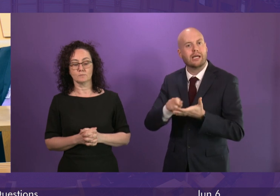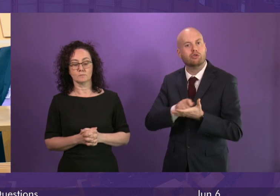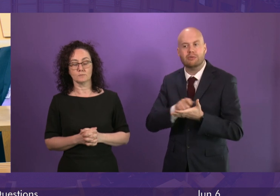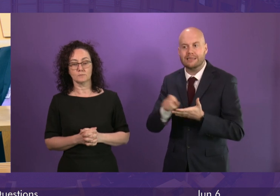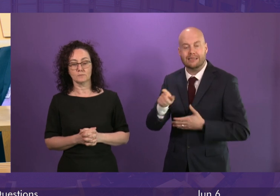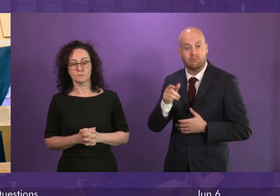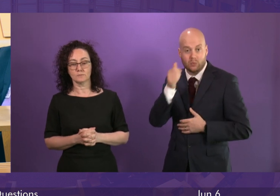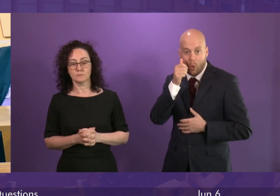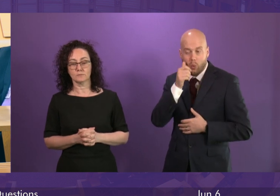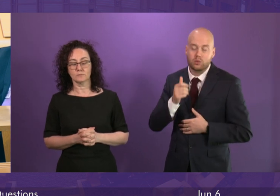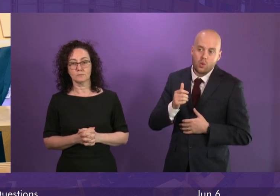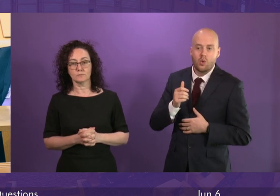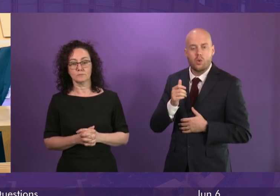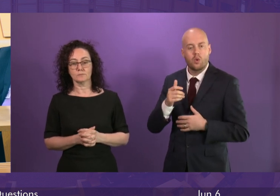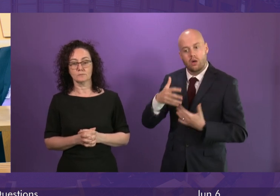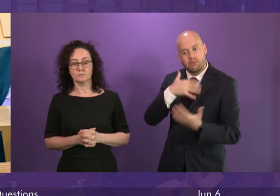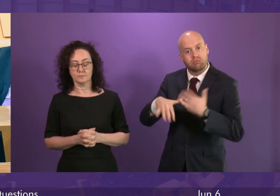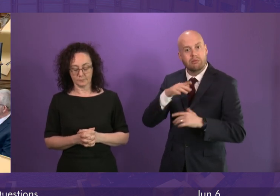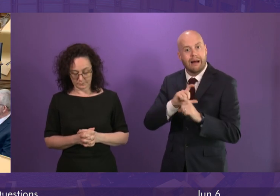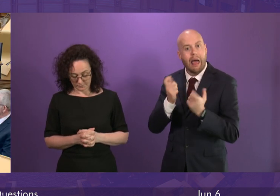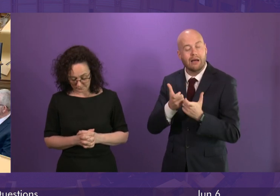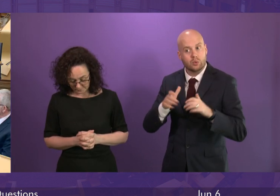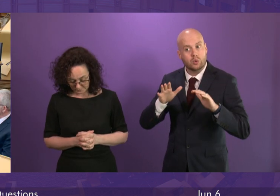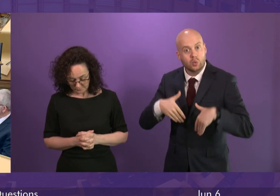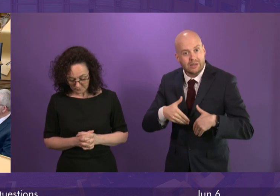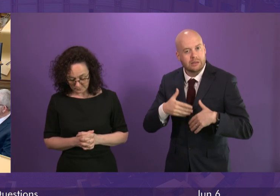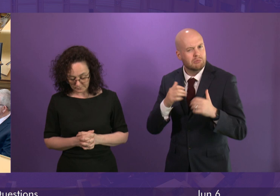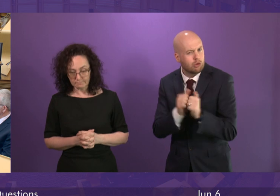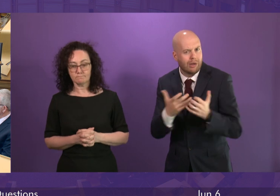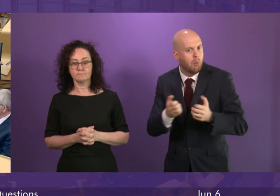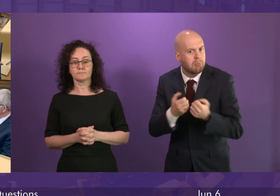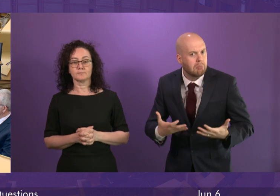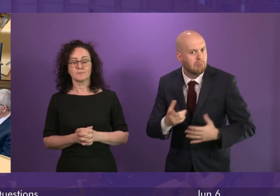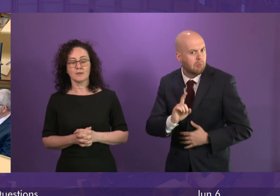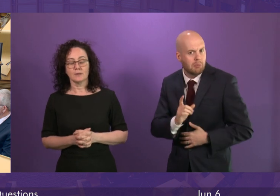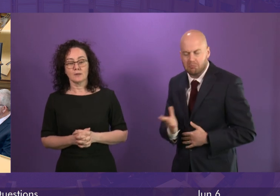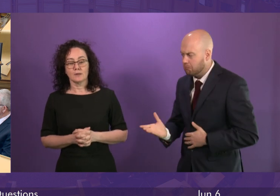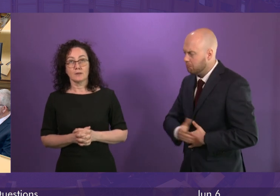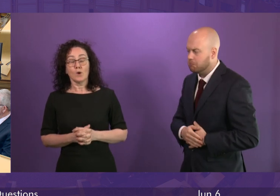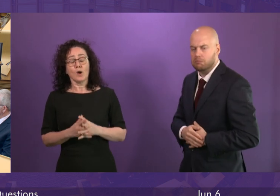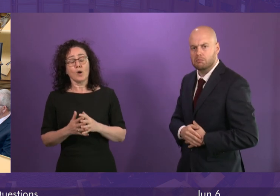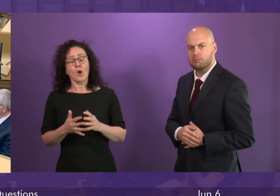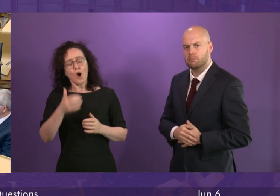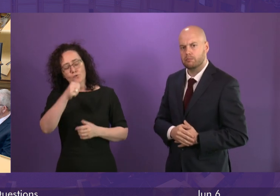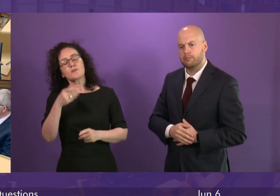does he recognise that all those people have a point? John Swinney: Of course, I recognise